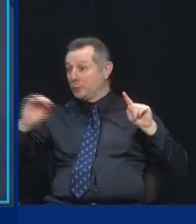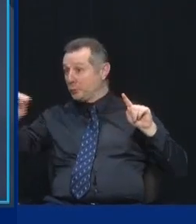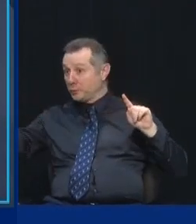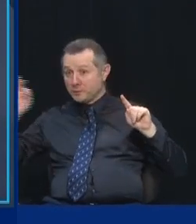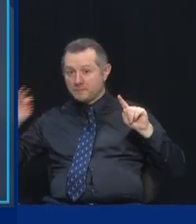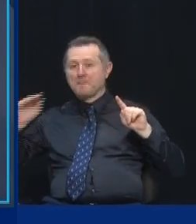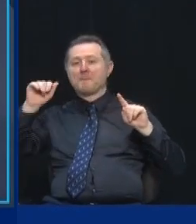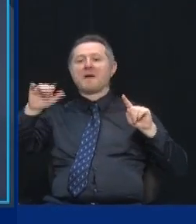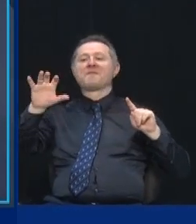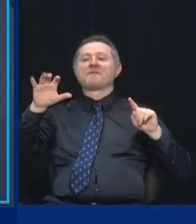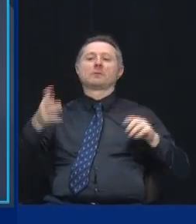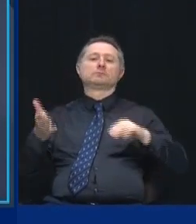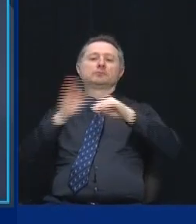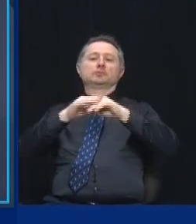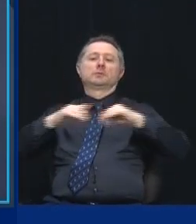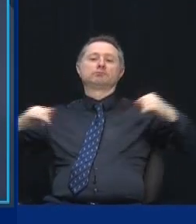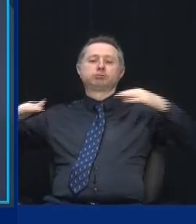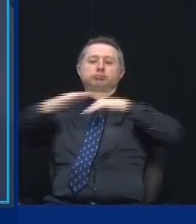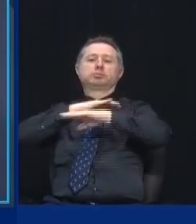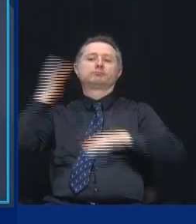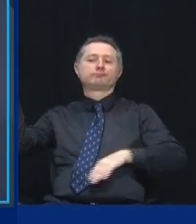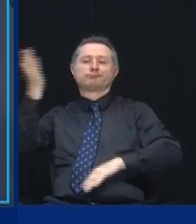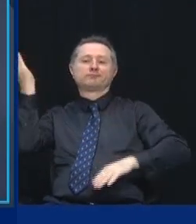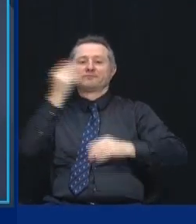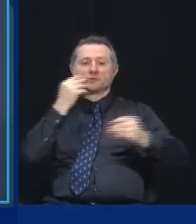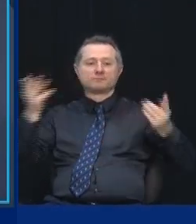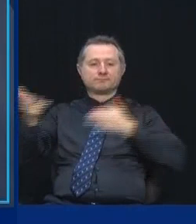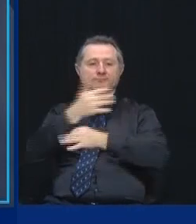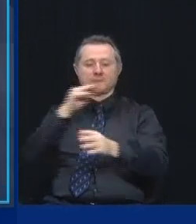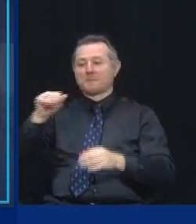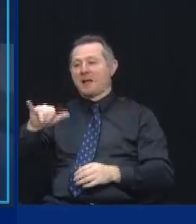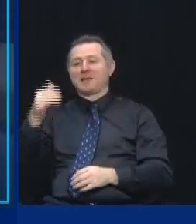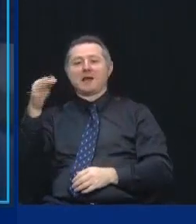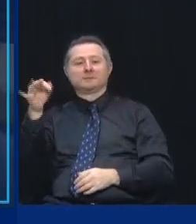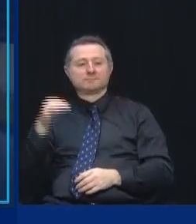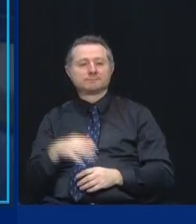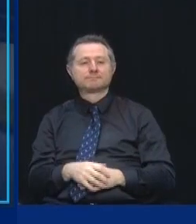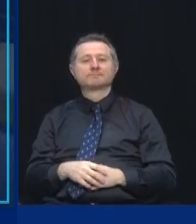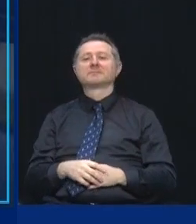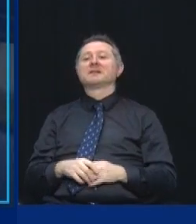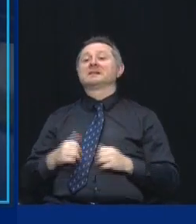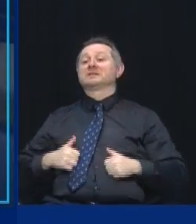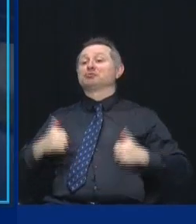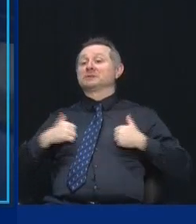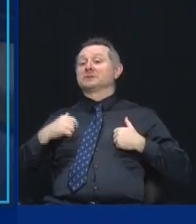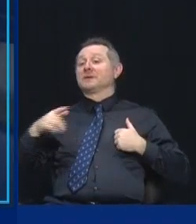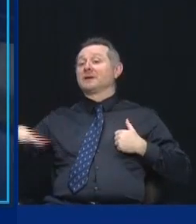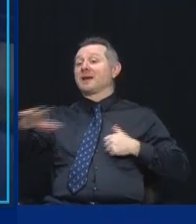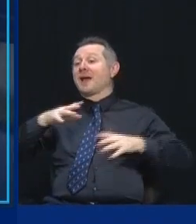INDOOR CATERED EVENT, THE LILT INCREASES TO 250. BUT IF THEY DO TESTING IT GOES